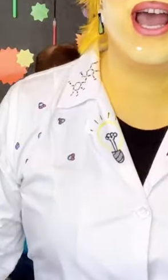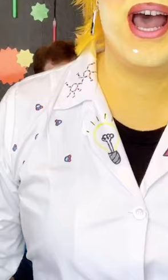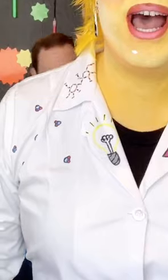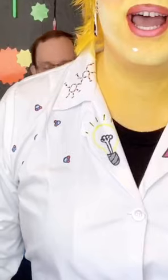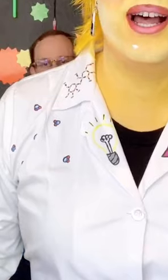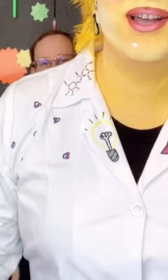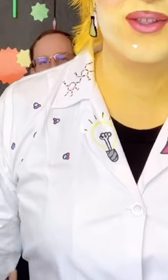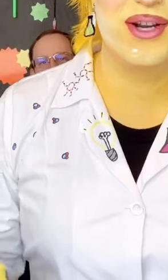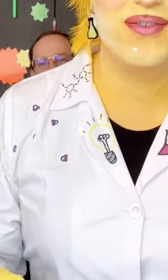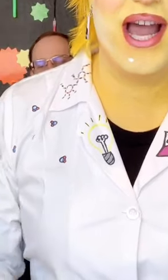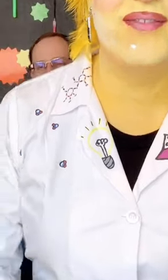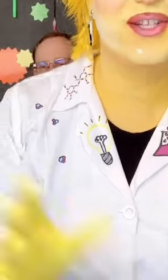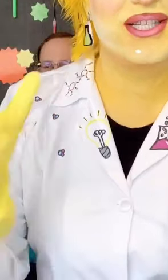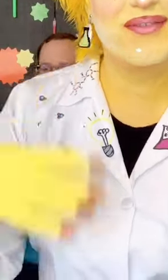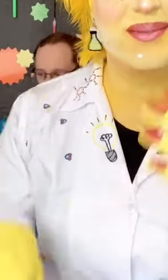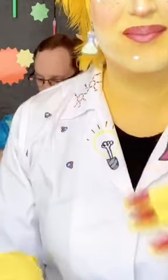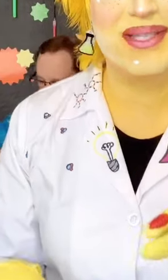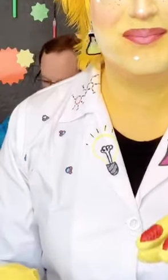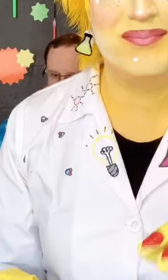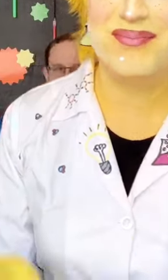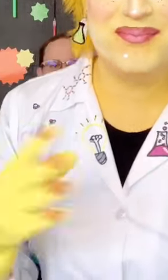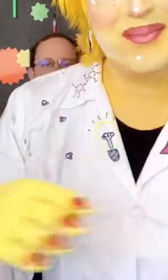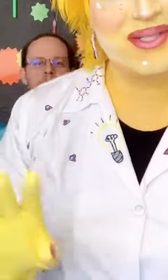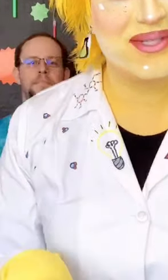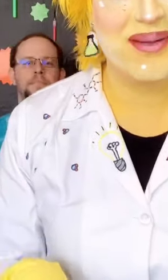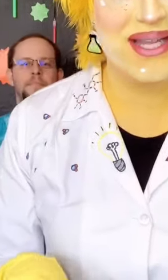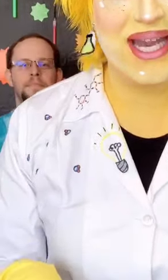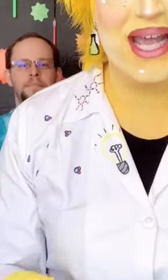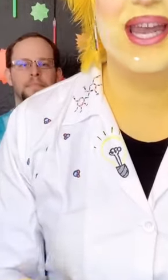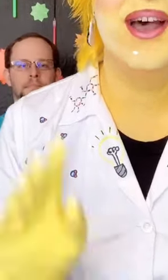at 11:35. That's just giving some people some time to get in.